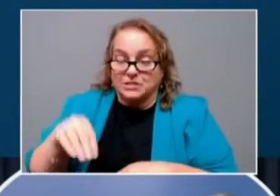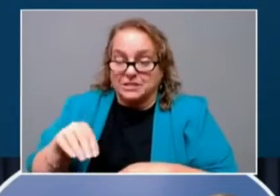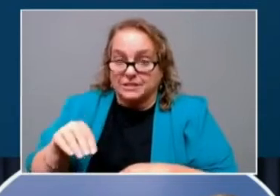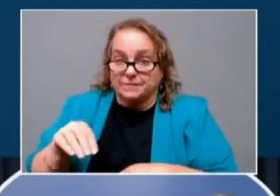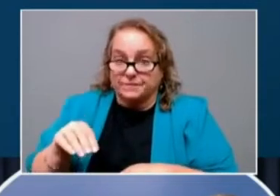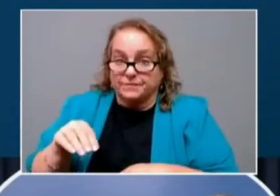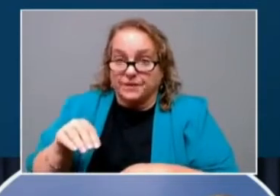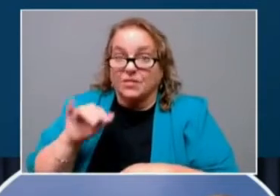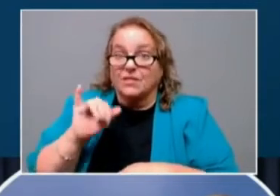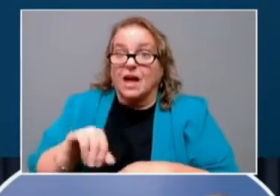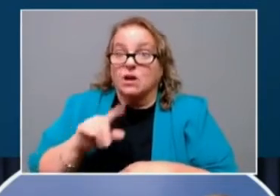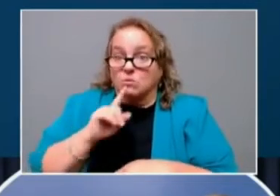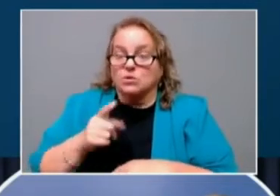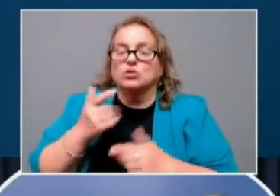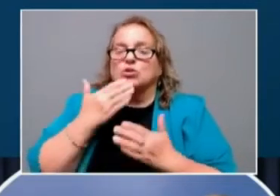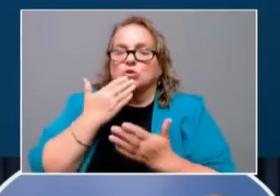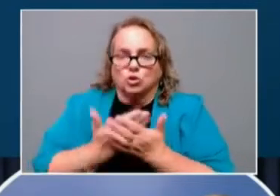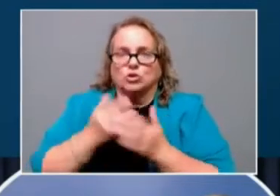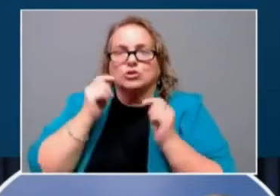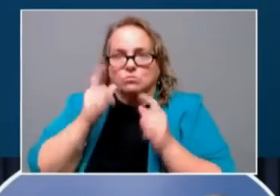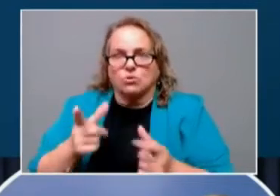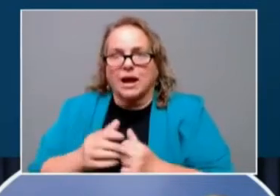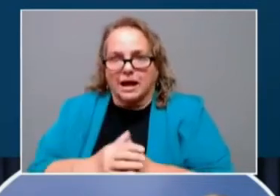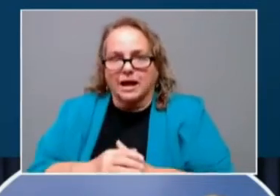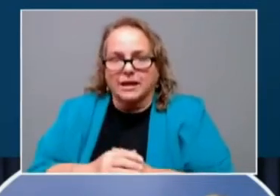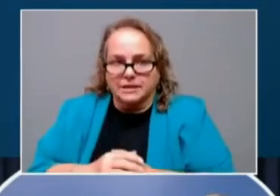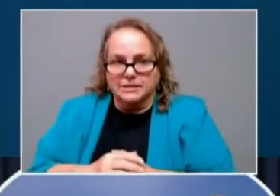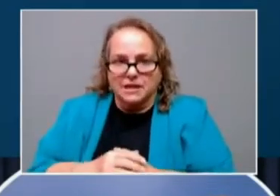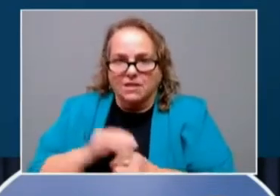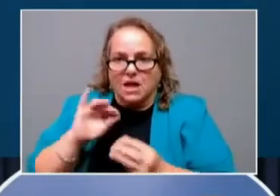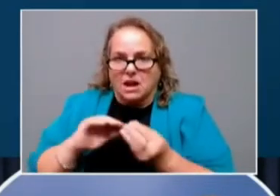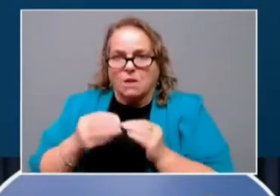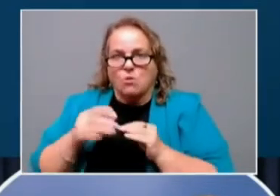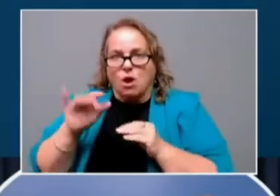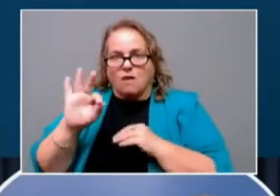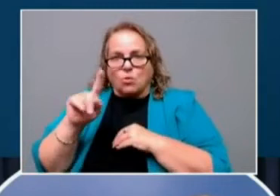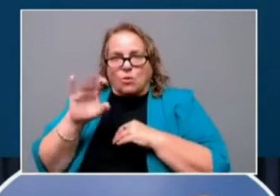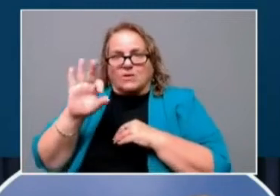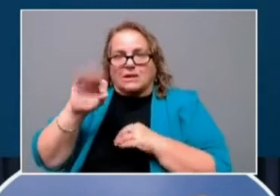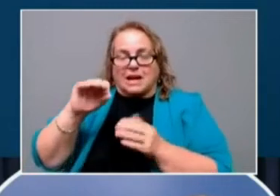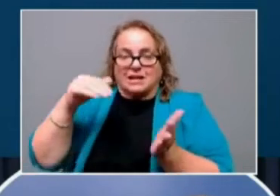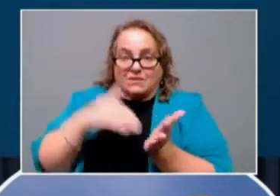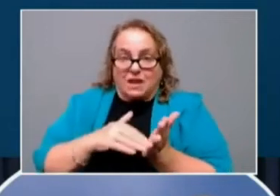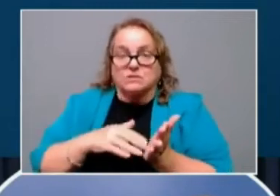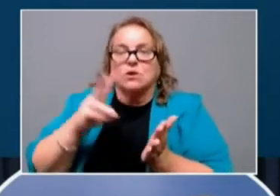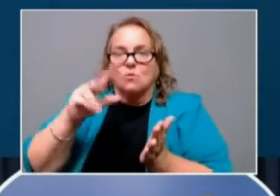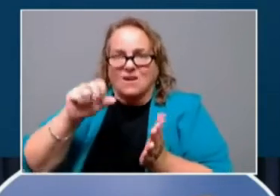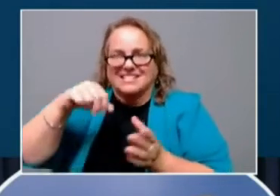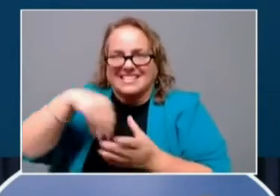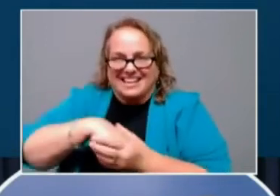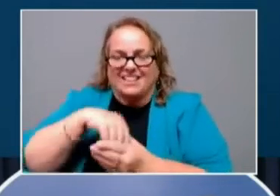good surprise a number of that 100 90,000 was in this age range as well,